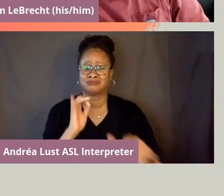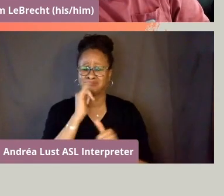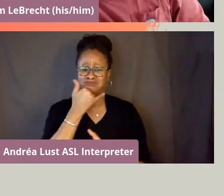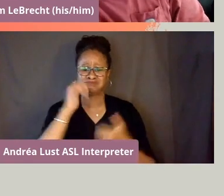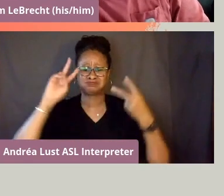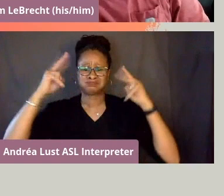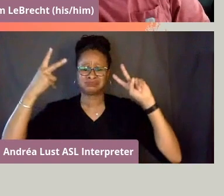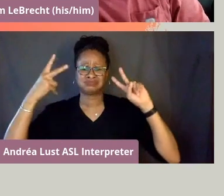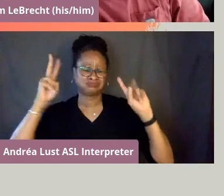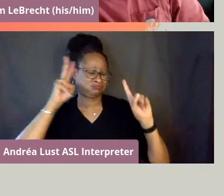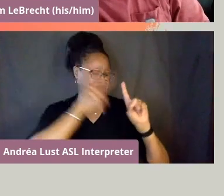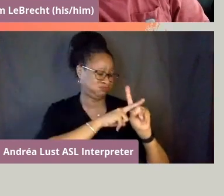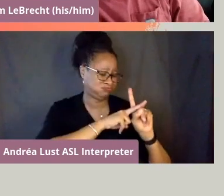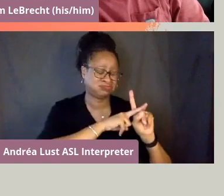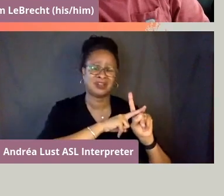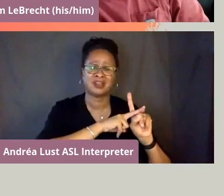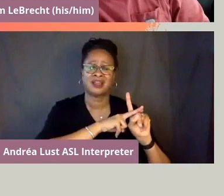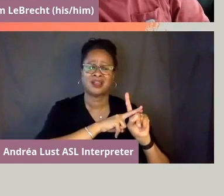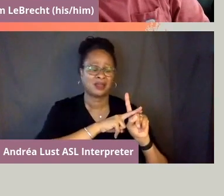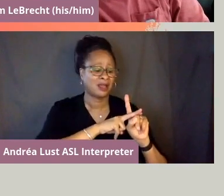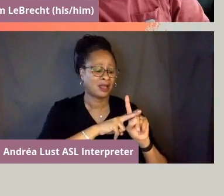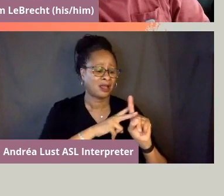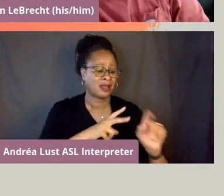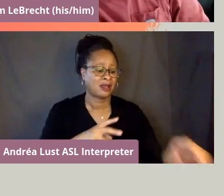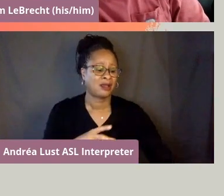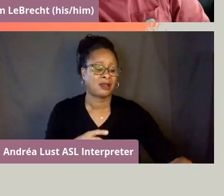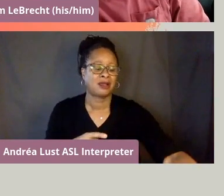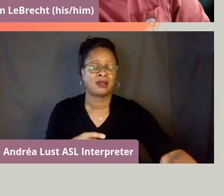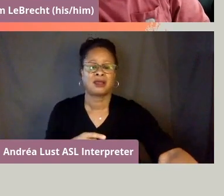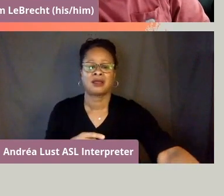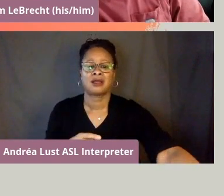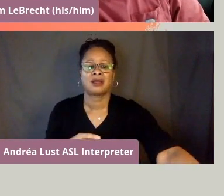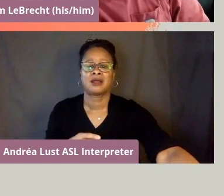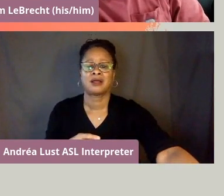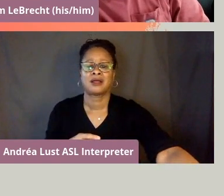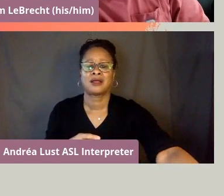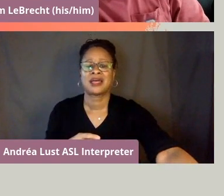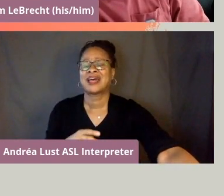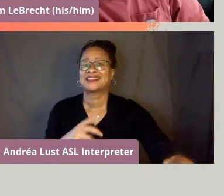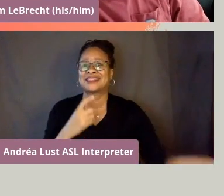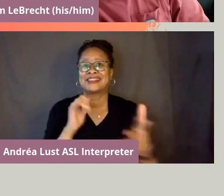Like, they attributed a quote that Jon Dugdale says in the trailer to me.